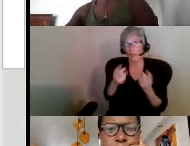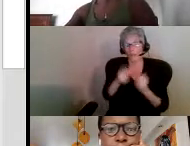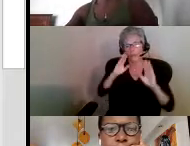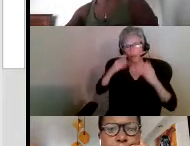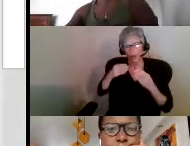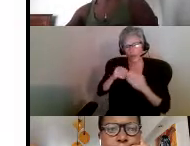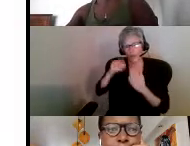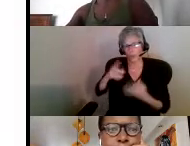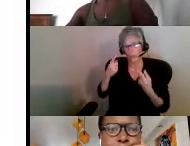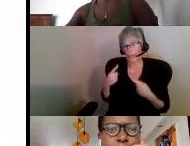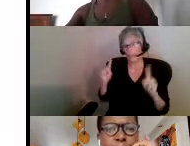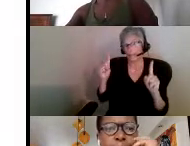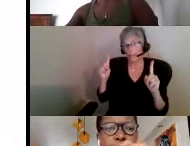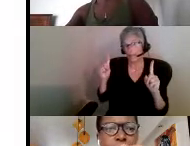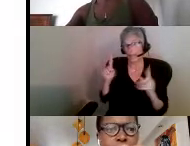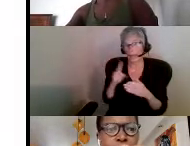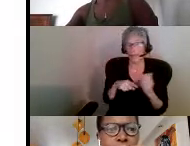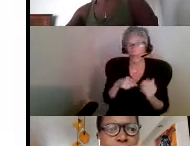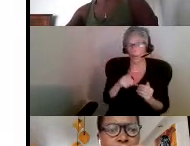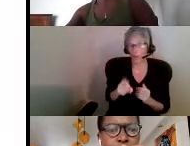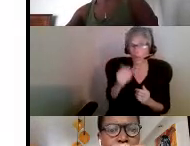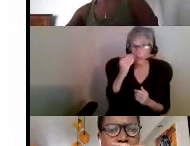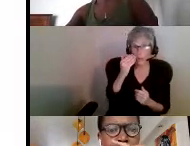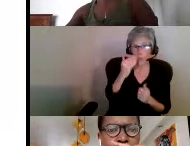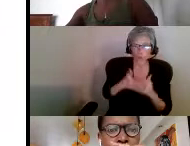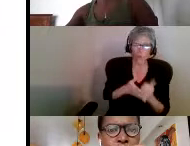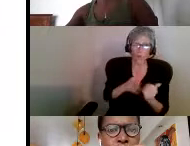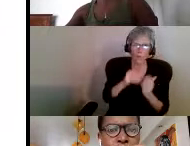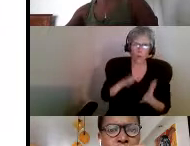you need to know to be able to help students be successful here at Towson University.